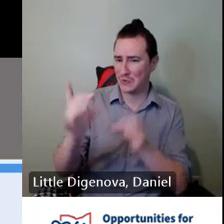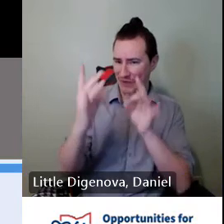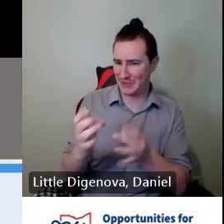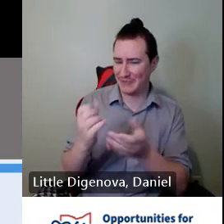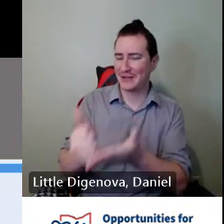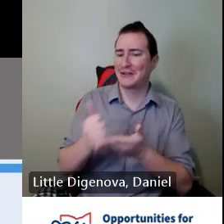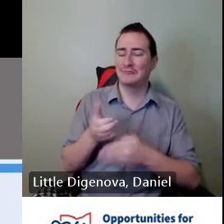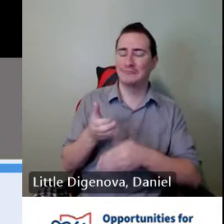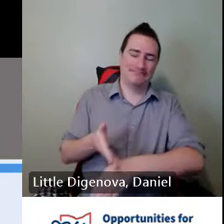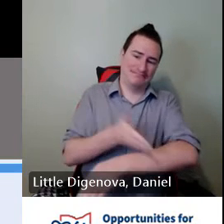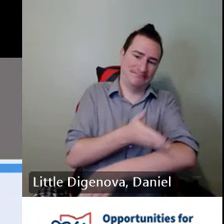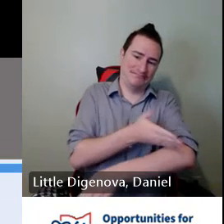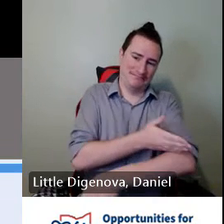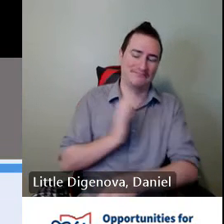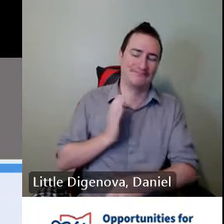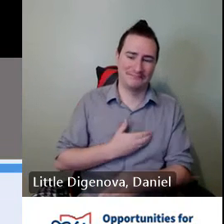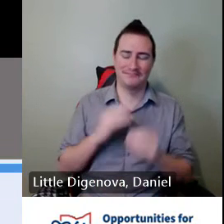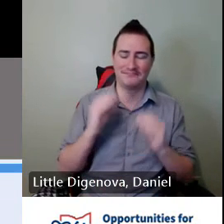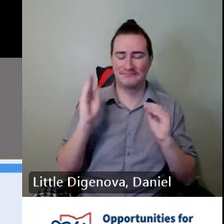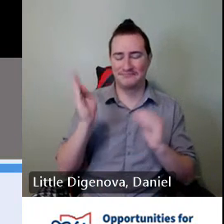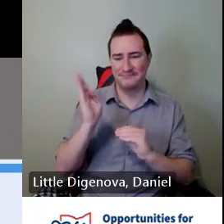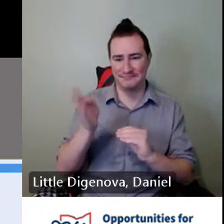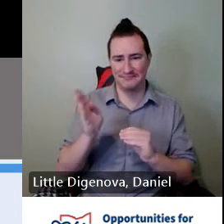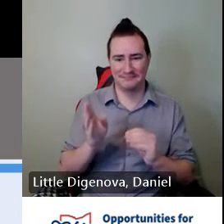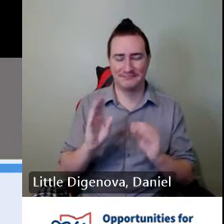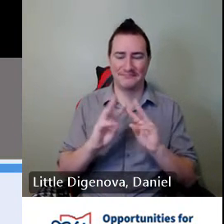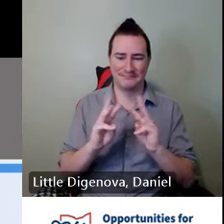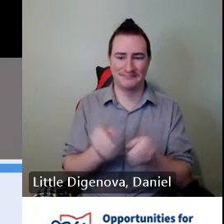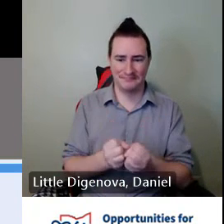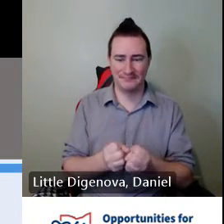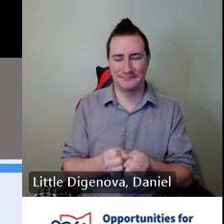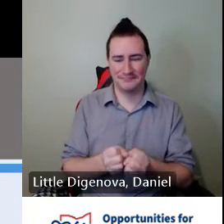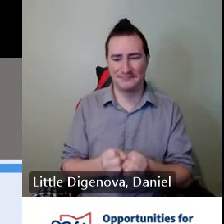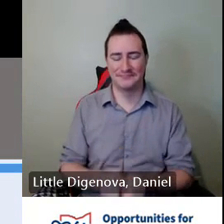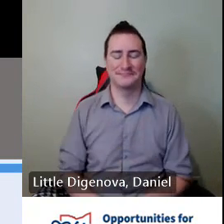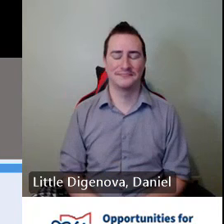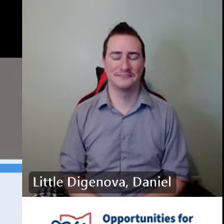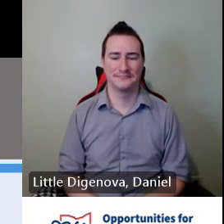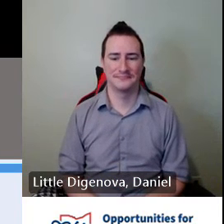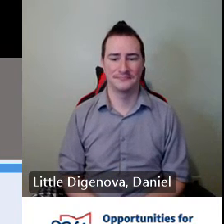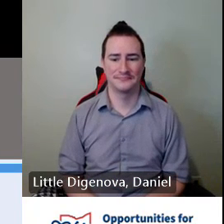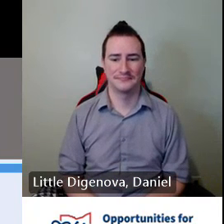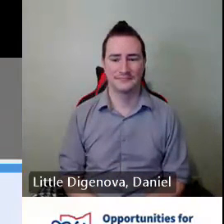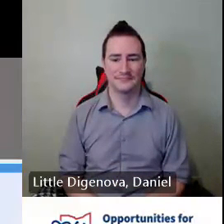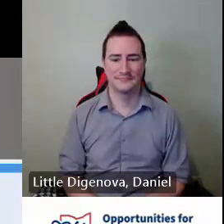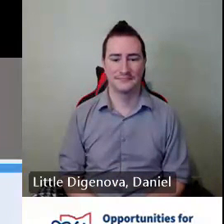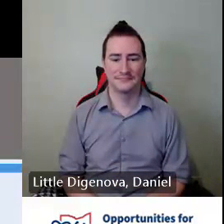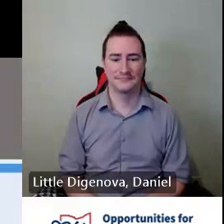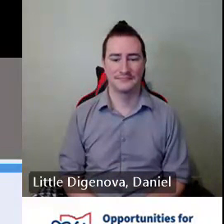improve the information we provide for employers through these webinars. We will be posting a recording of today's